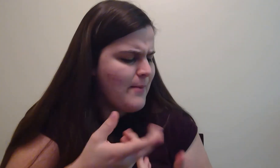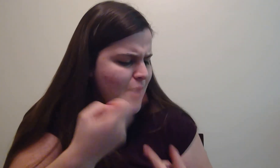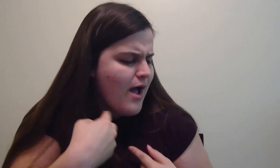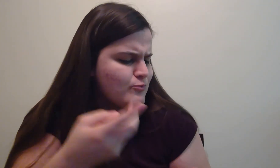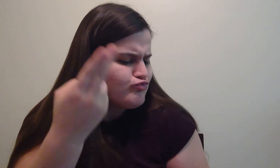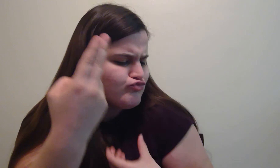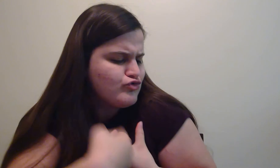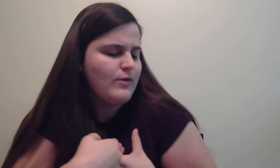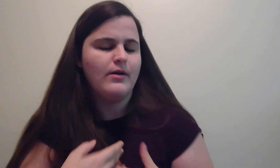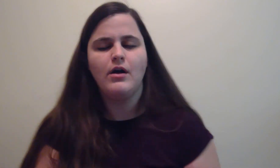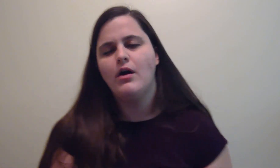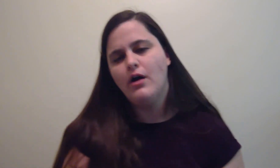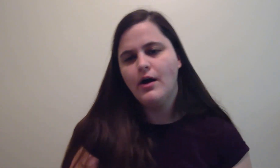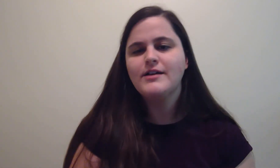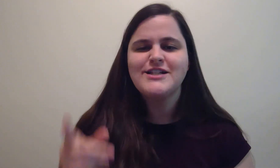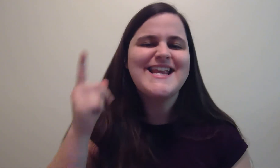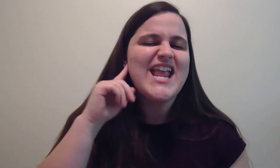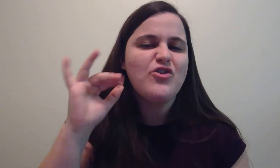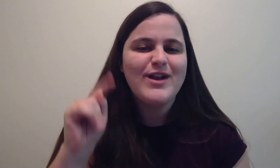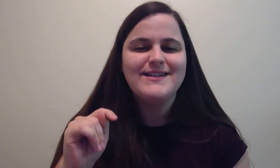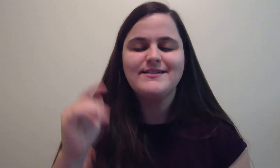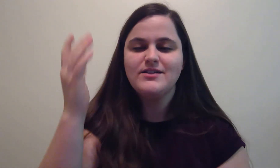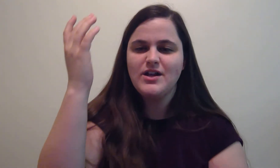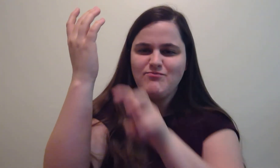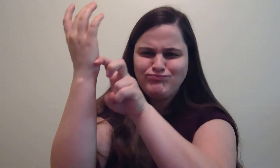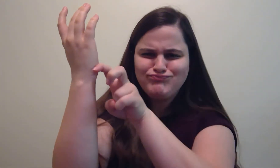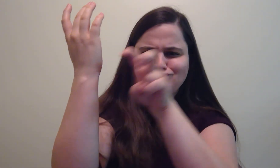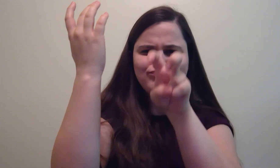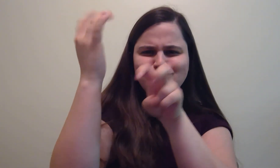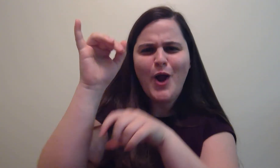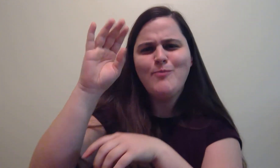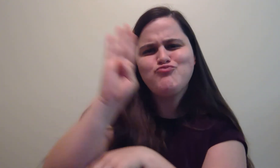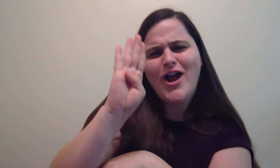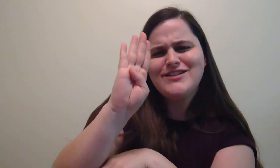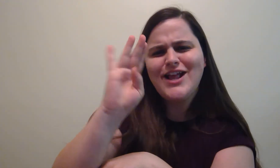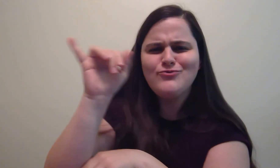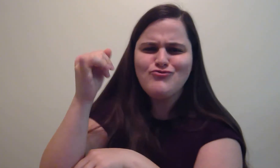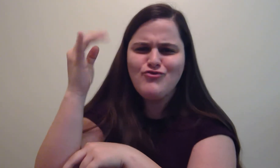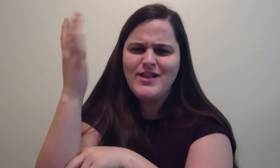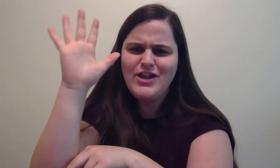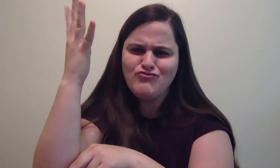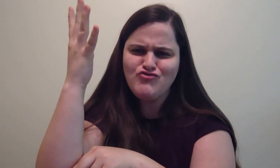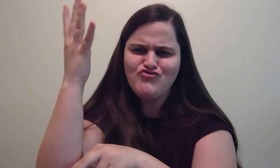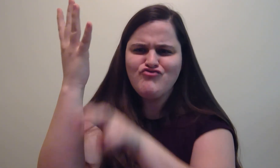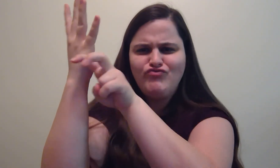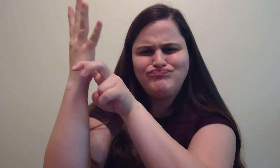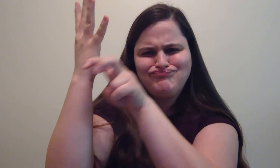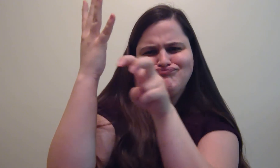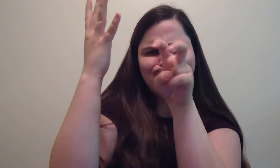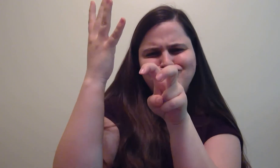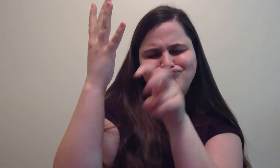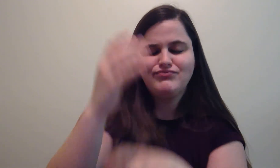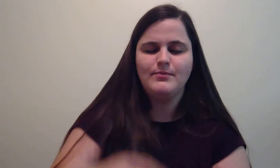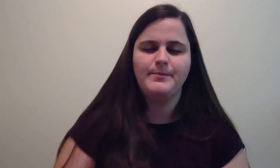It's absolutely magnificent! Bryce, you got to come up here!" Yeah, I could just hear it "Bryce and Juli sitting in a tree..."